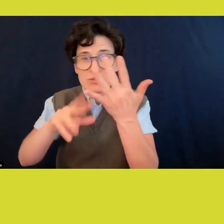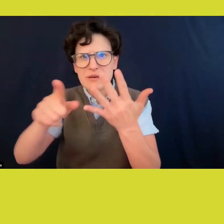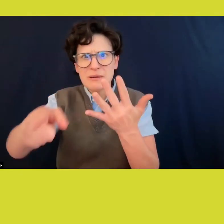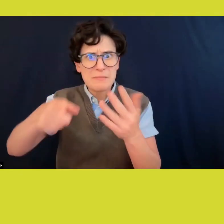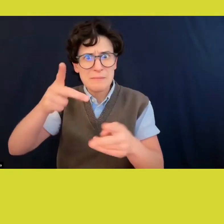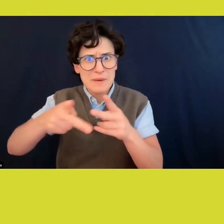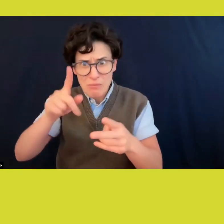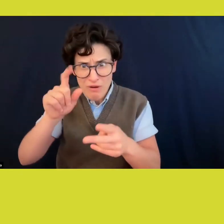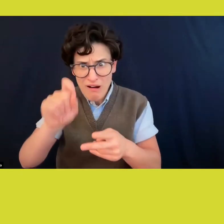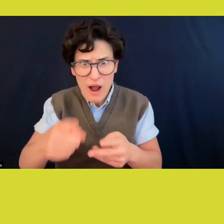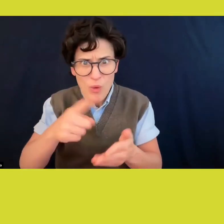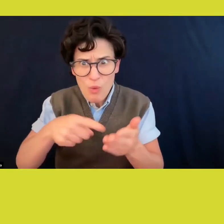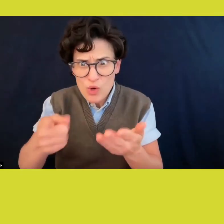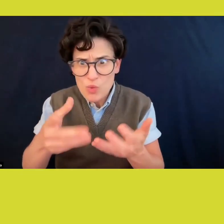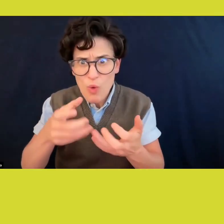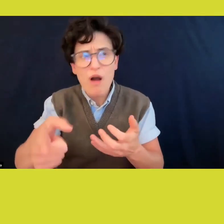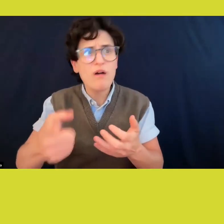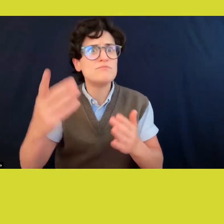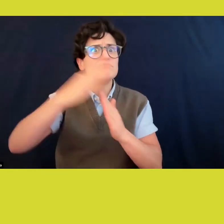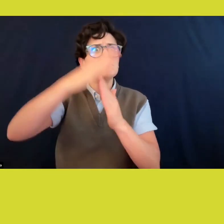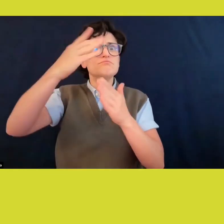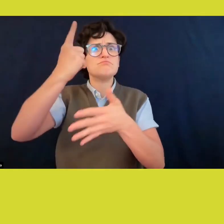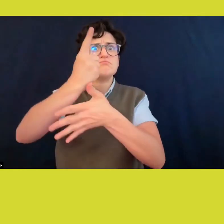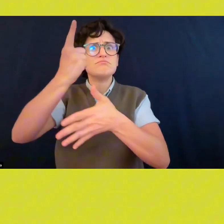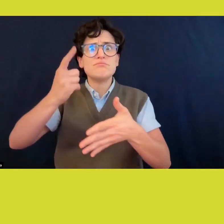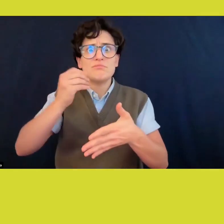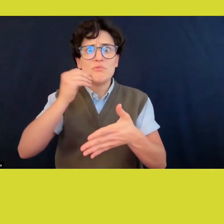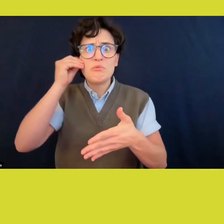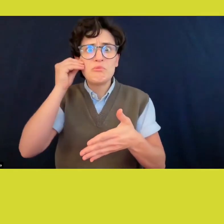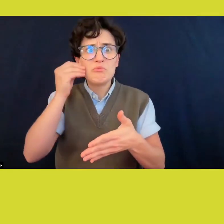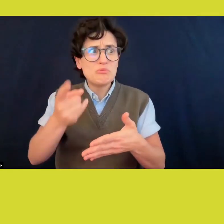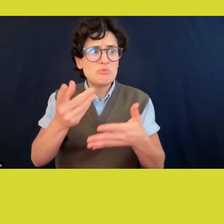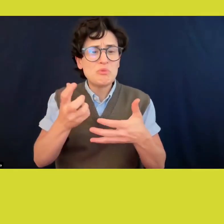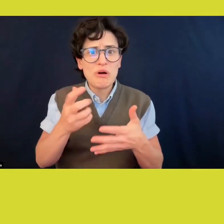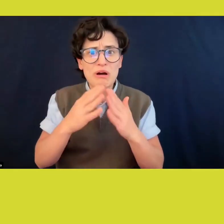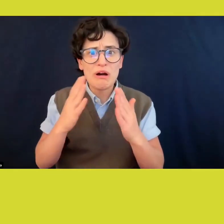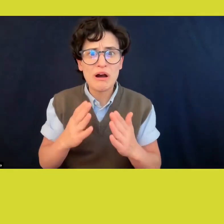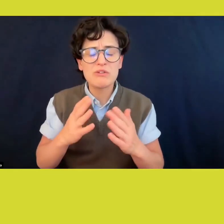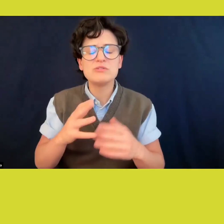would provide robust uh home visits and uh other